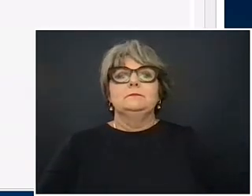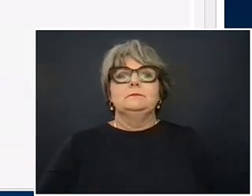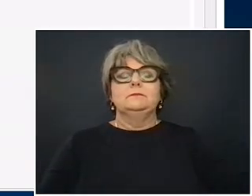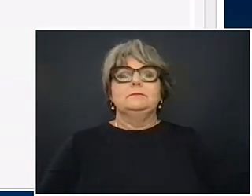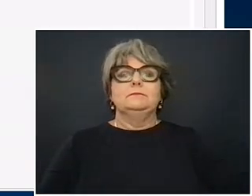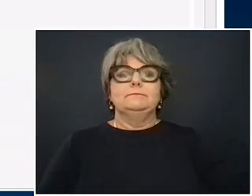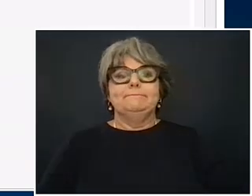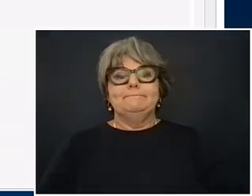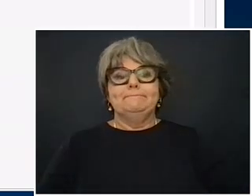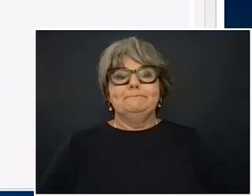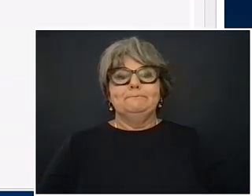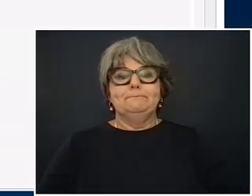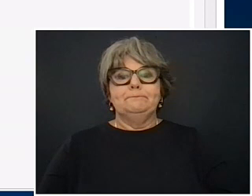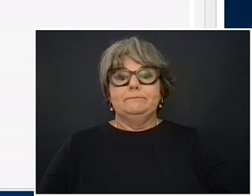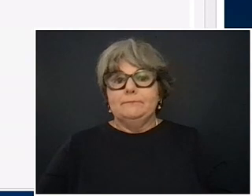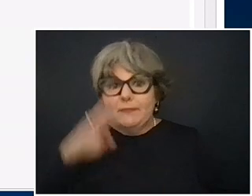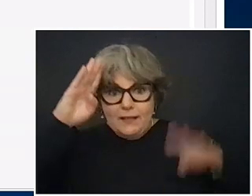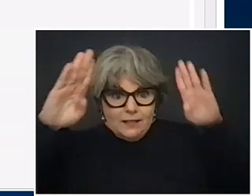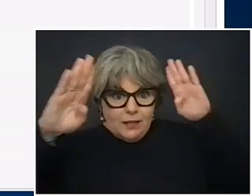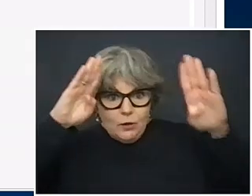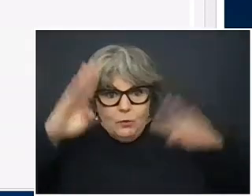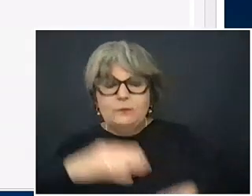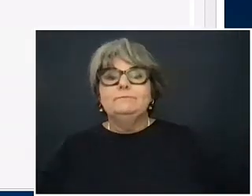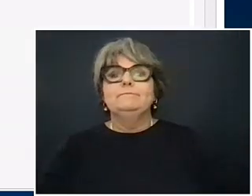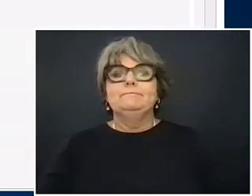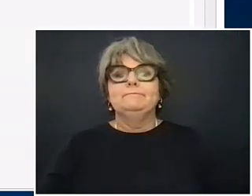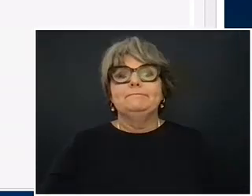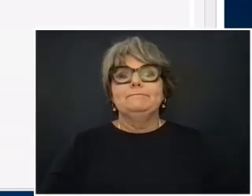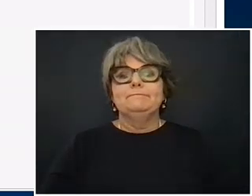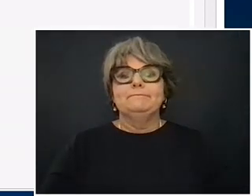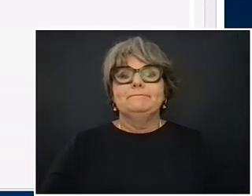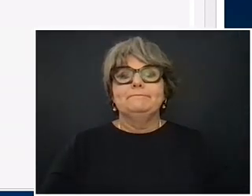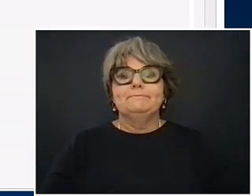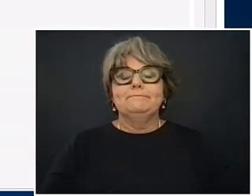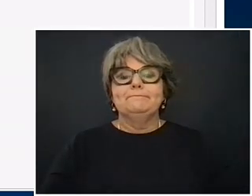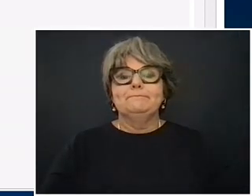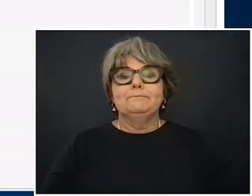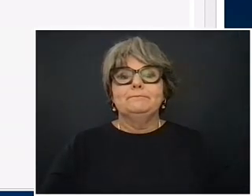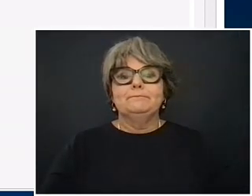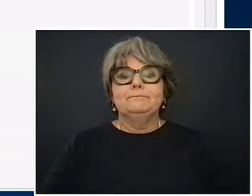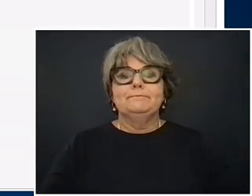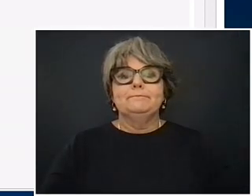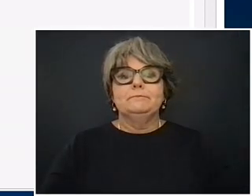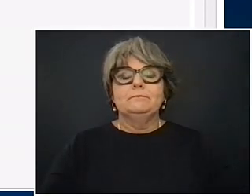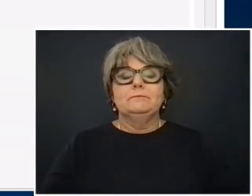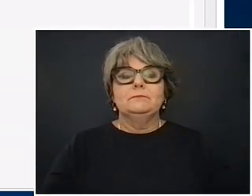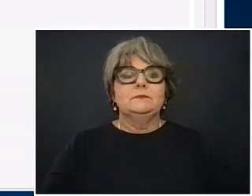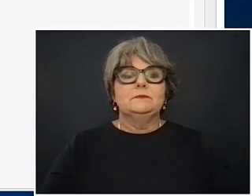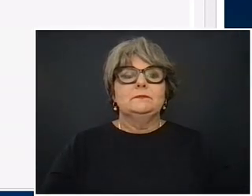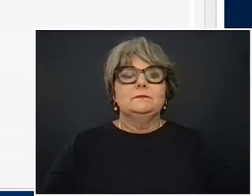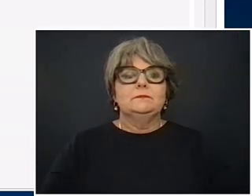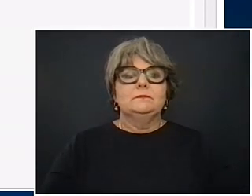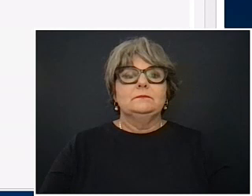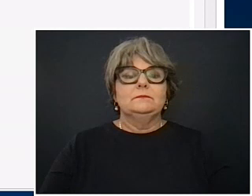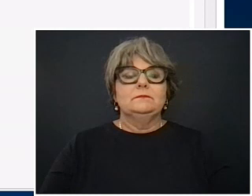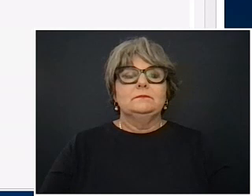Hello. No. Oh, okay. Do you- negotiators, do you want a temperature check on that or just move